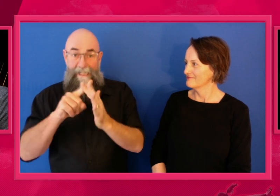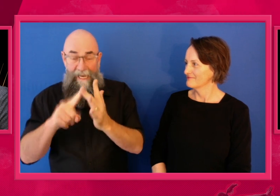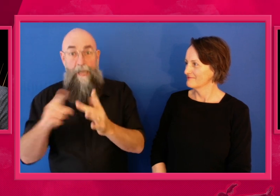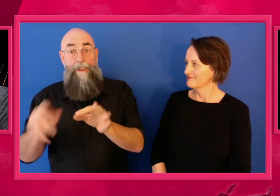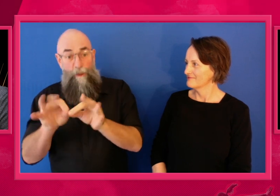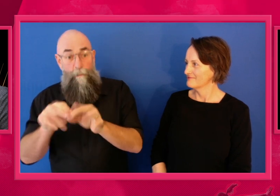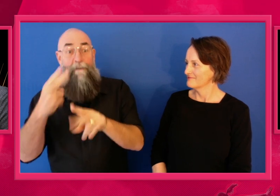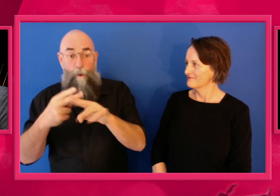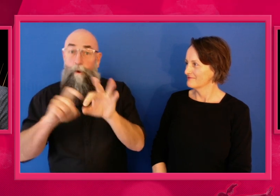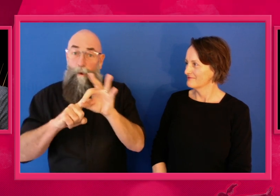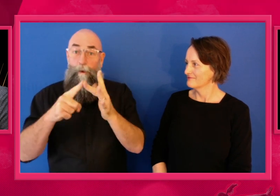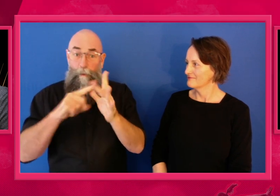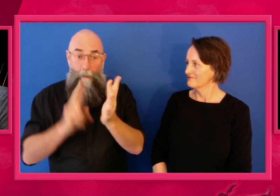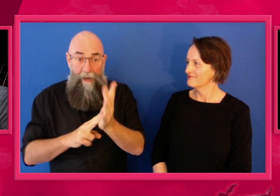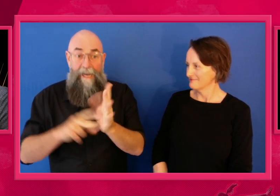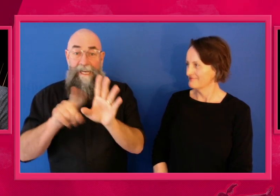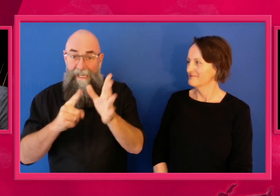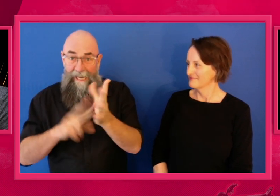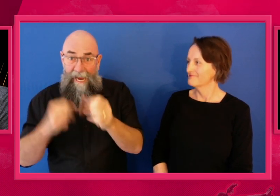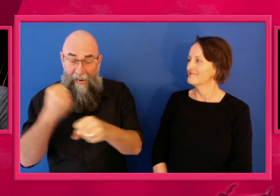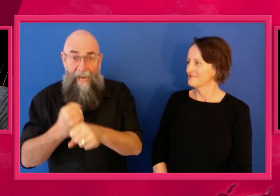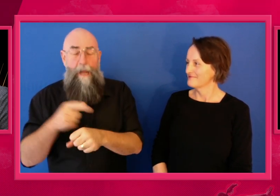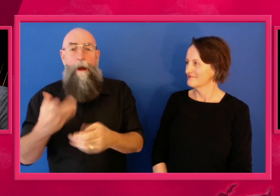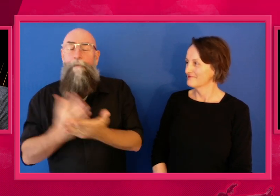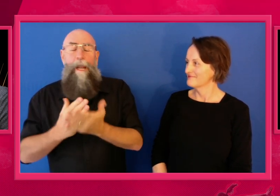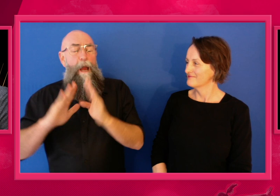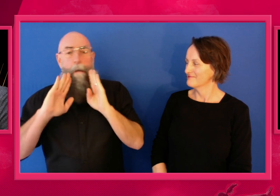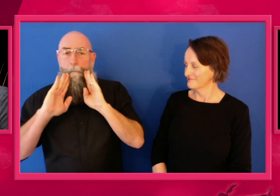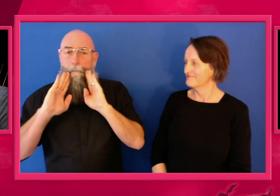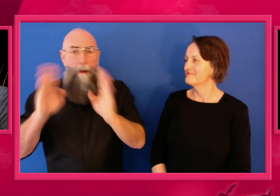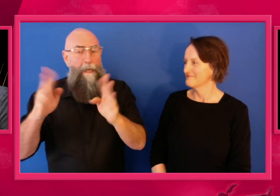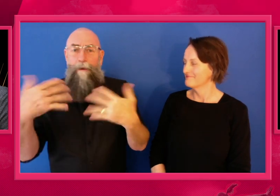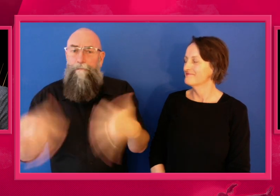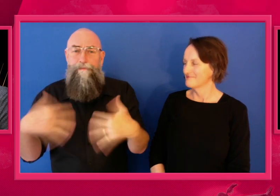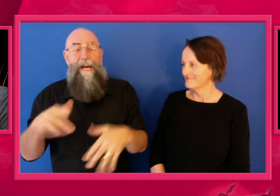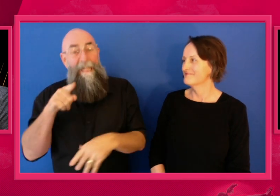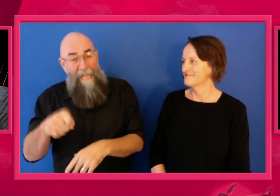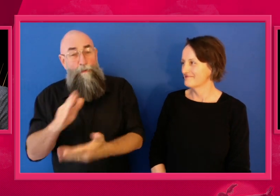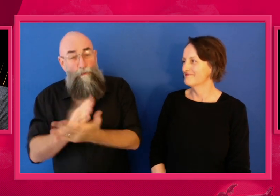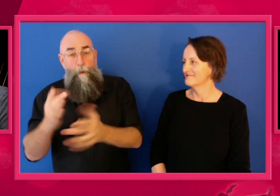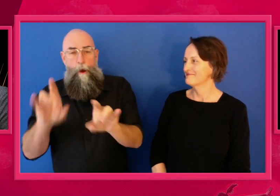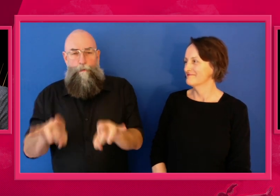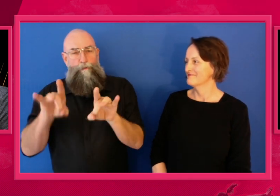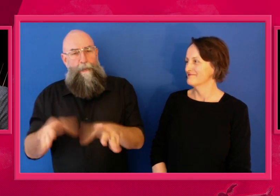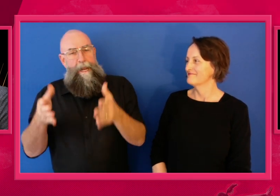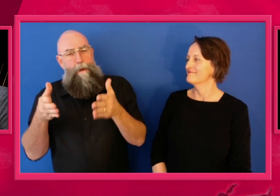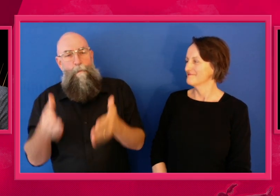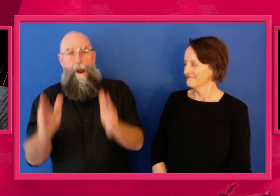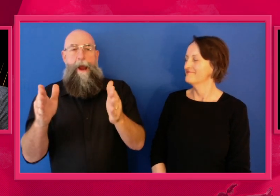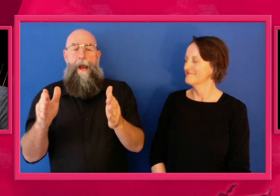that was amazing, welcoming, and that's what the green and gold is. It's this huge spectrum